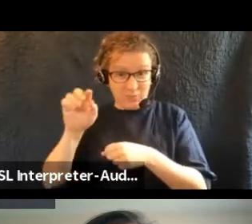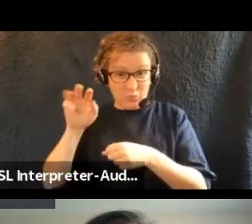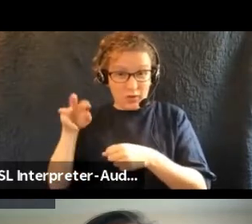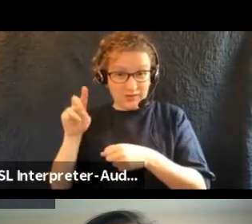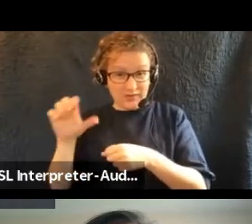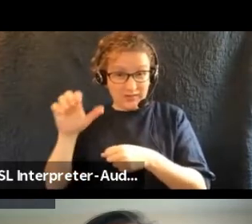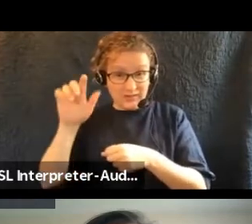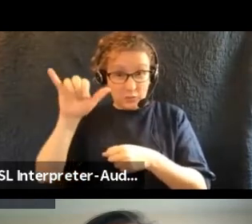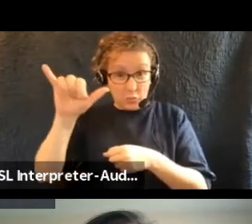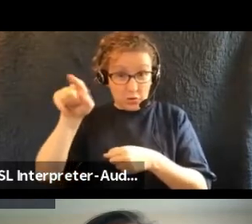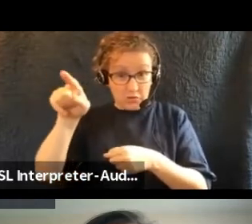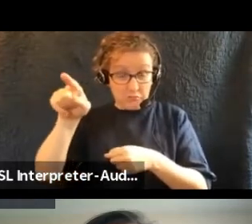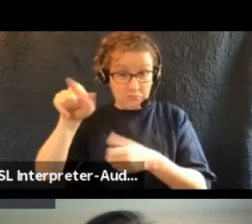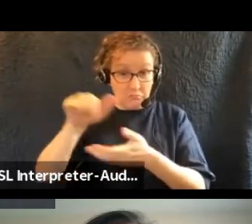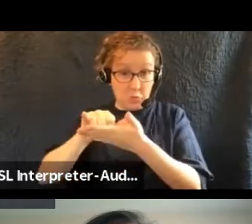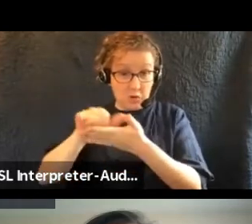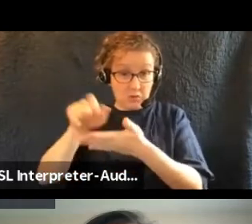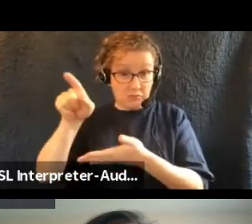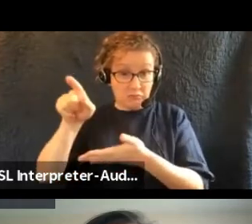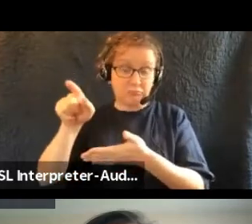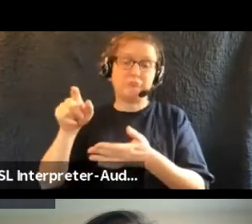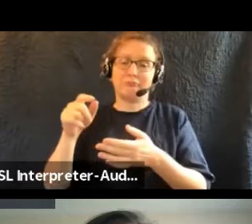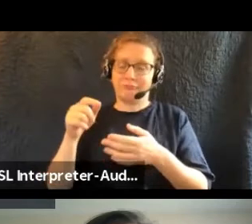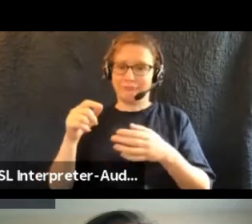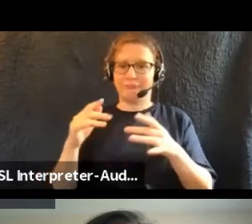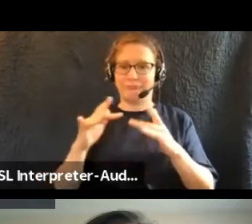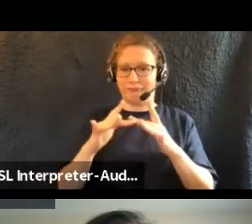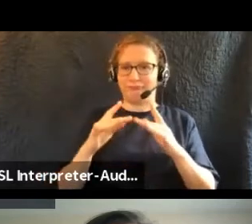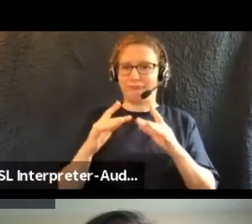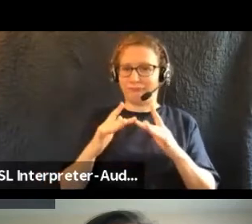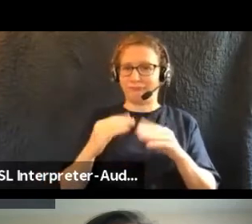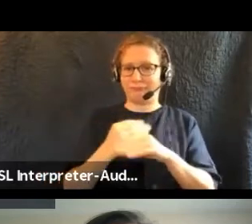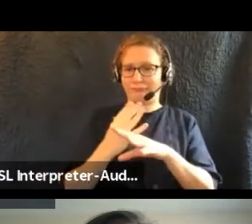The State Department had a new program at that time called the Virtual Student Foreign